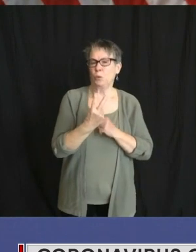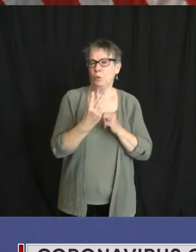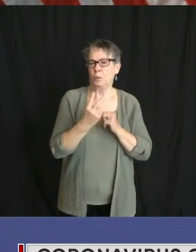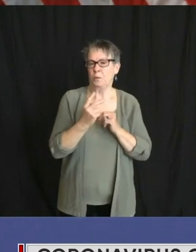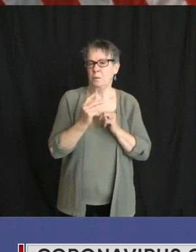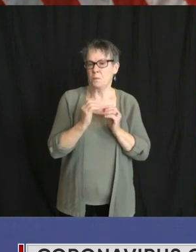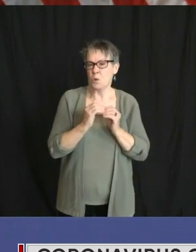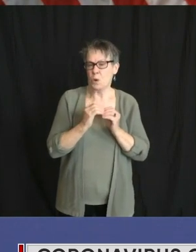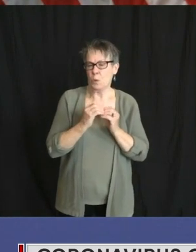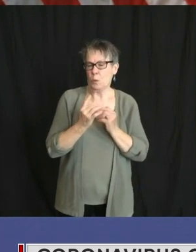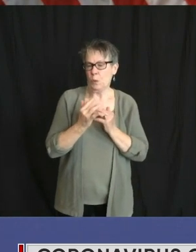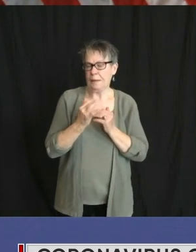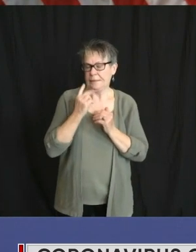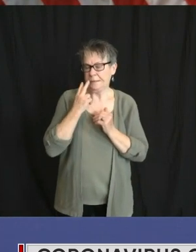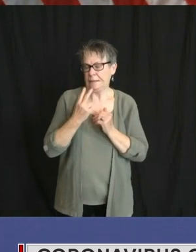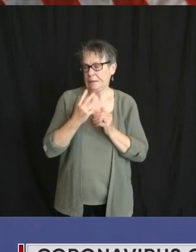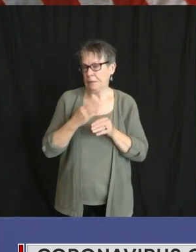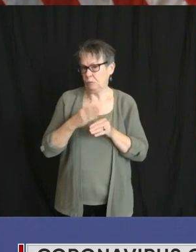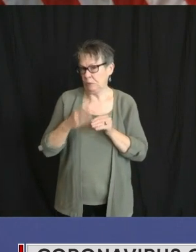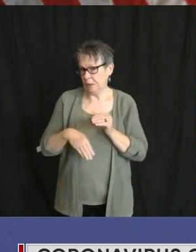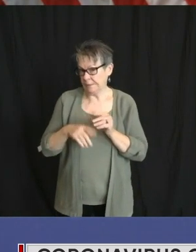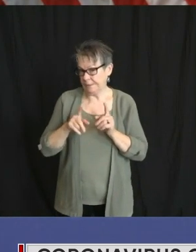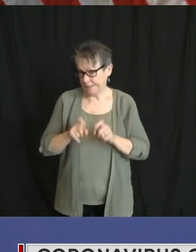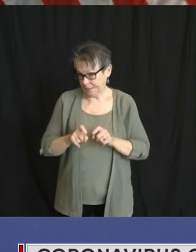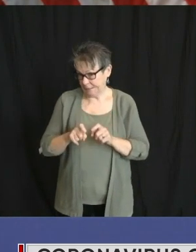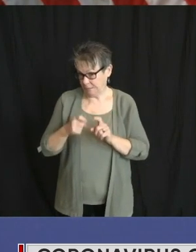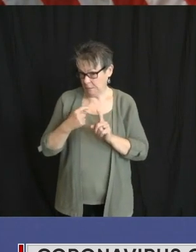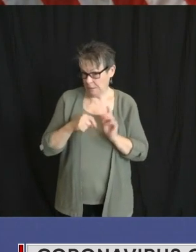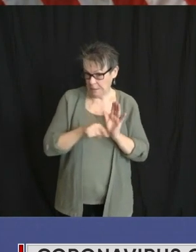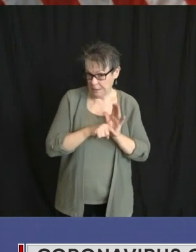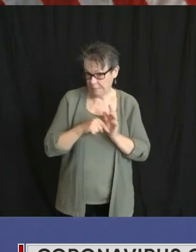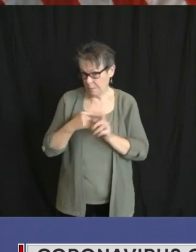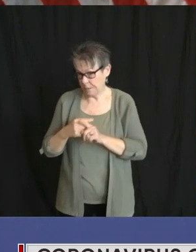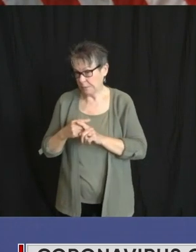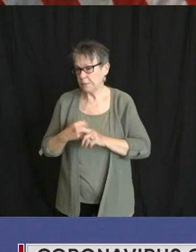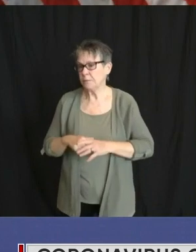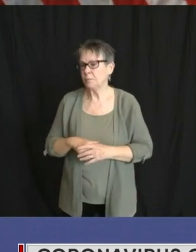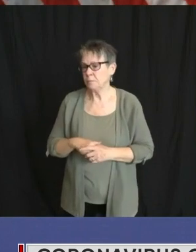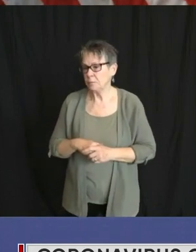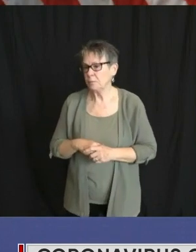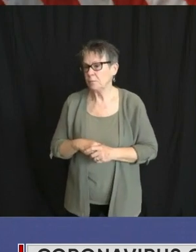PENDING AND TWO FOLKS HOSPITALIZED. AT THE MOMENT, NO DEATHS.